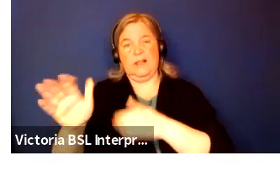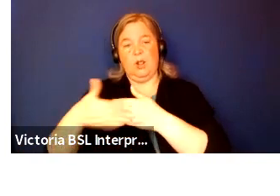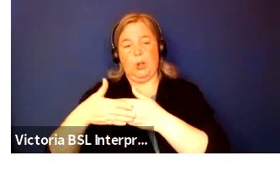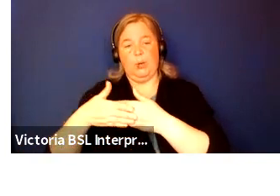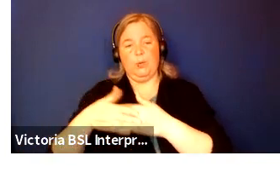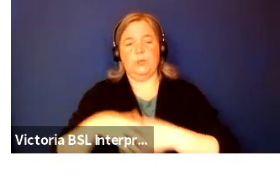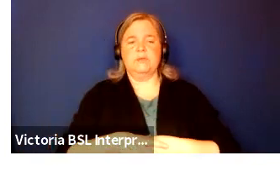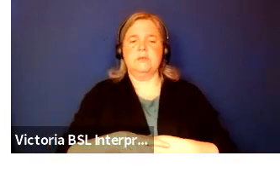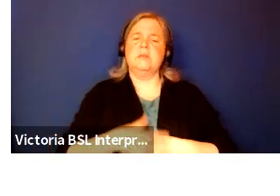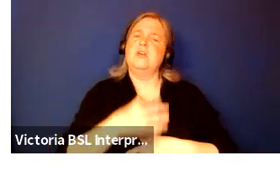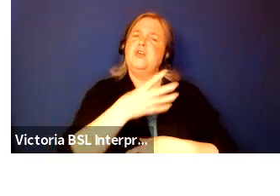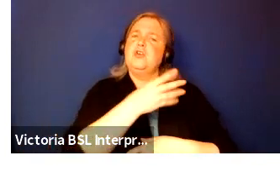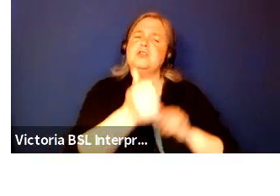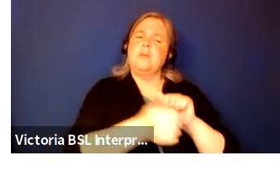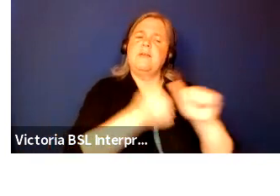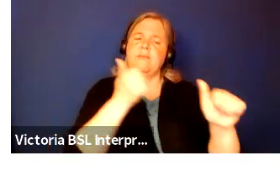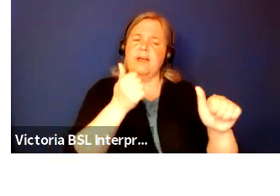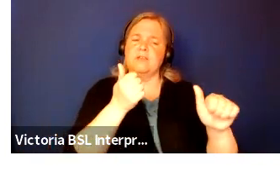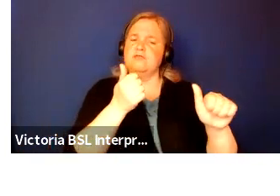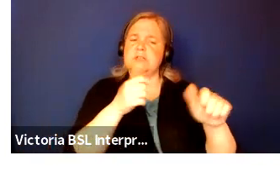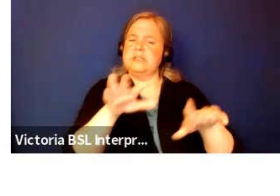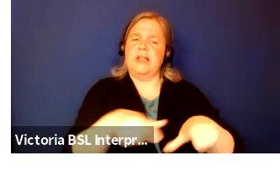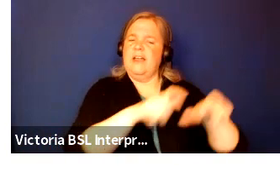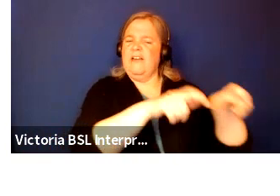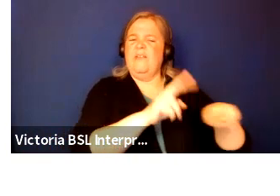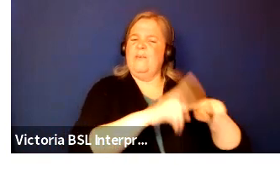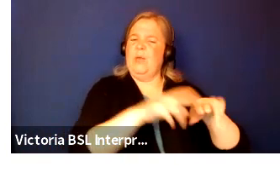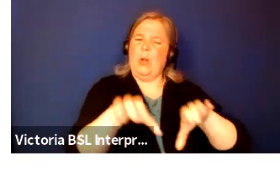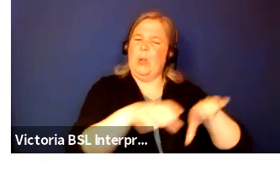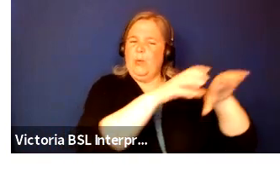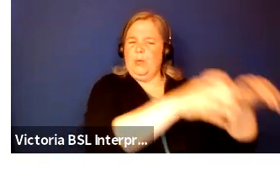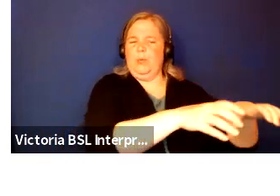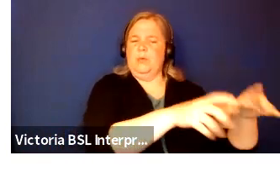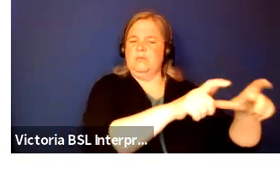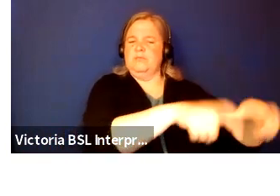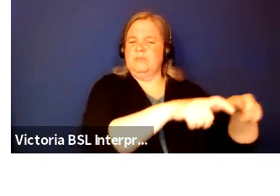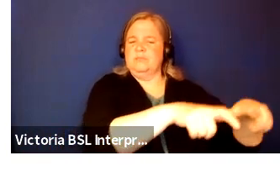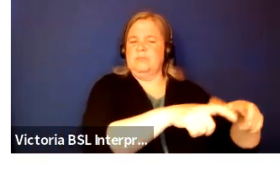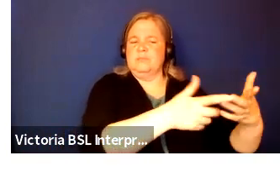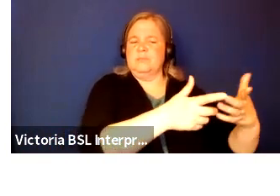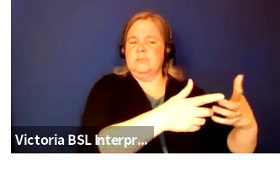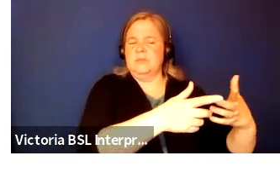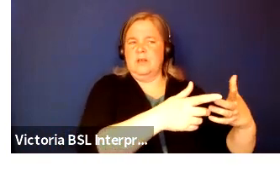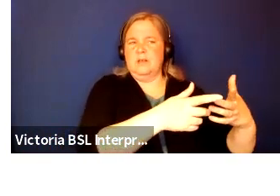Some factories have retrenched their employees whose jobs' duration is less than